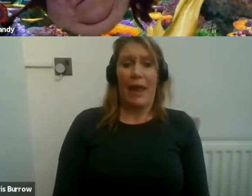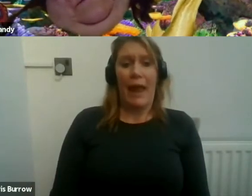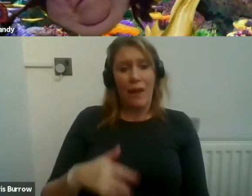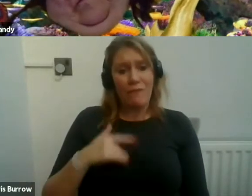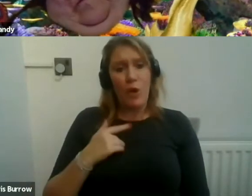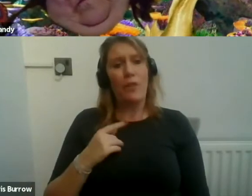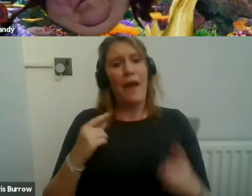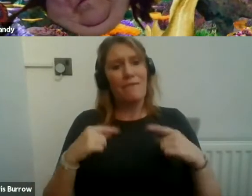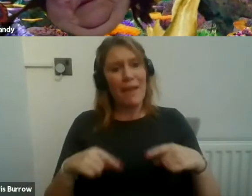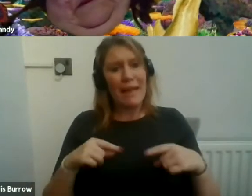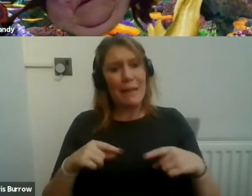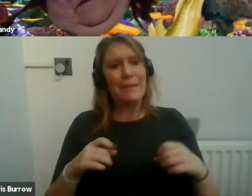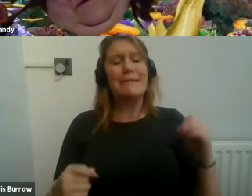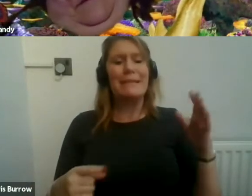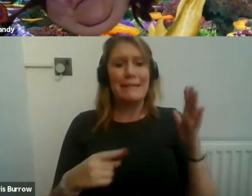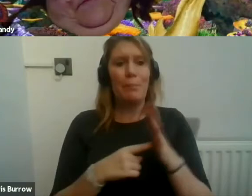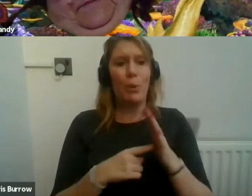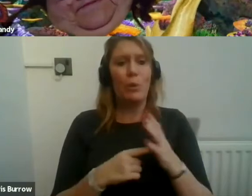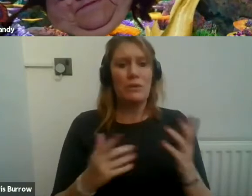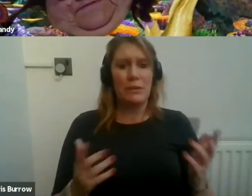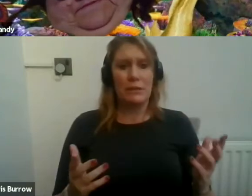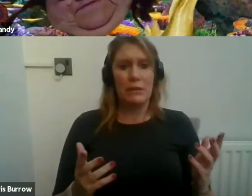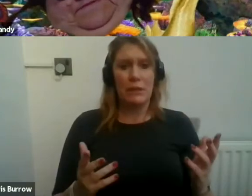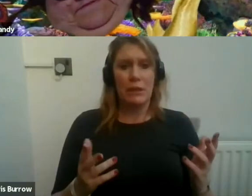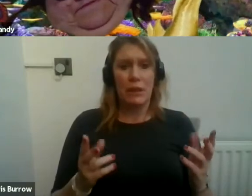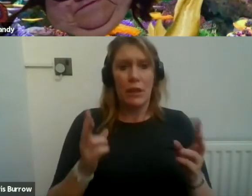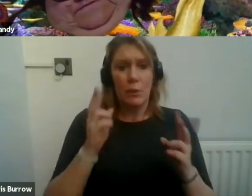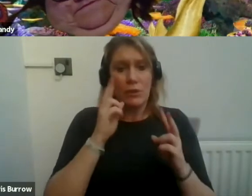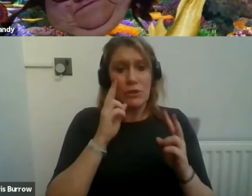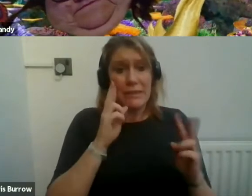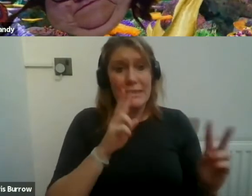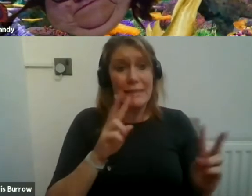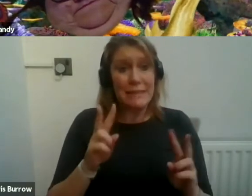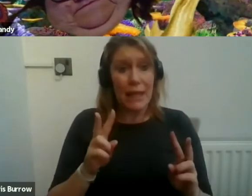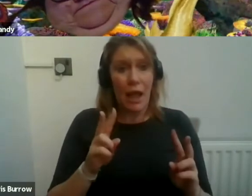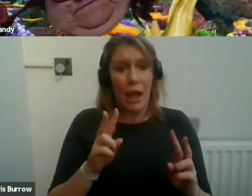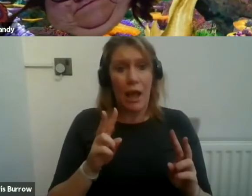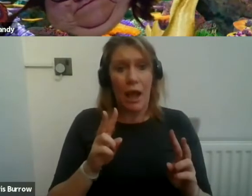critical. Shall we see -- I'm mindful that I have been prattling on a bit more